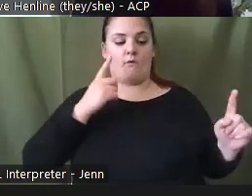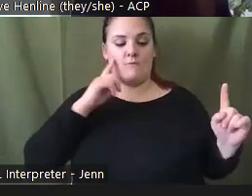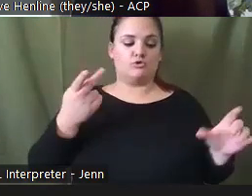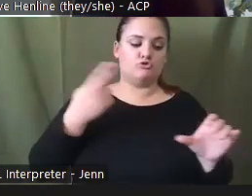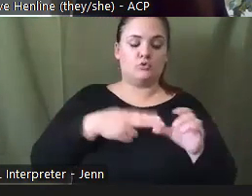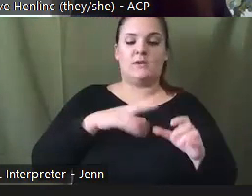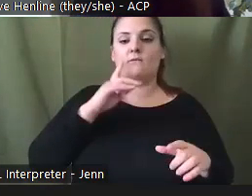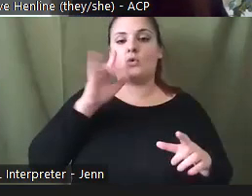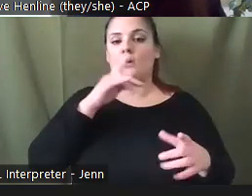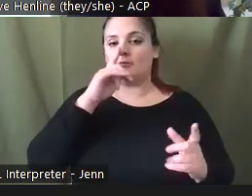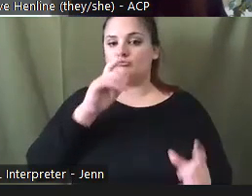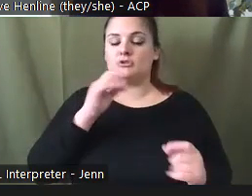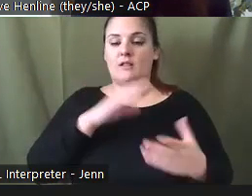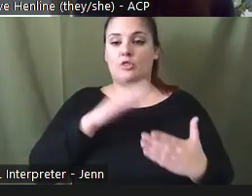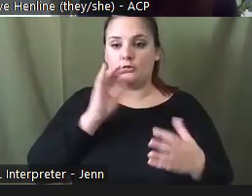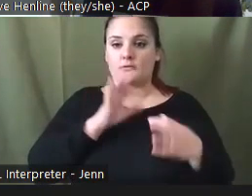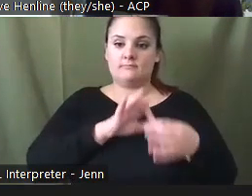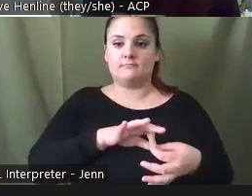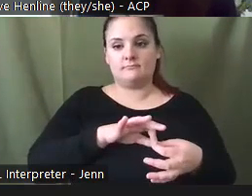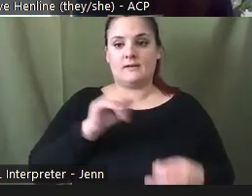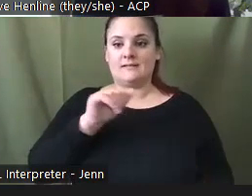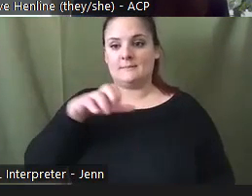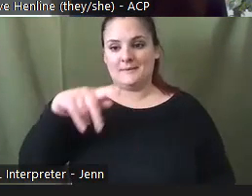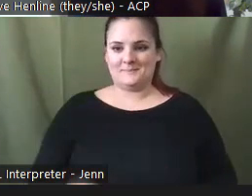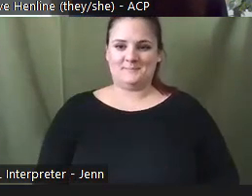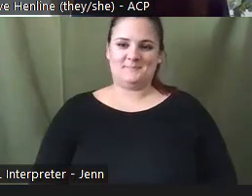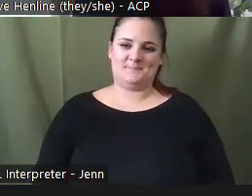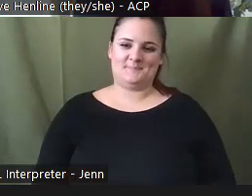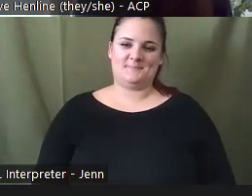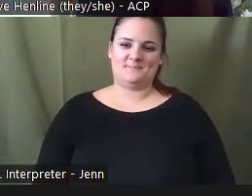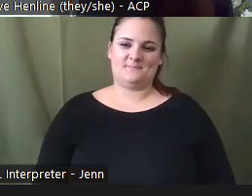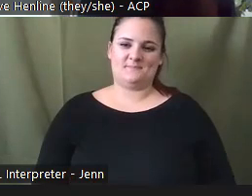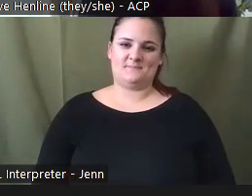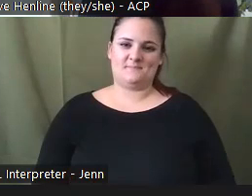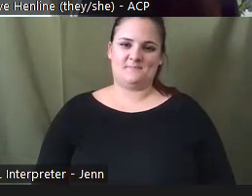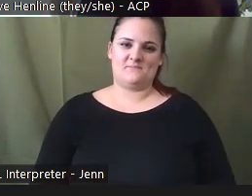interests and learning about the ACP. We'll send out some follow-up information